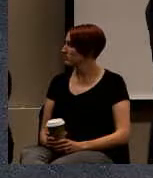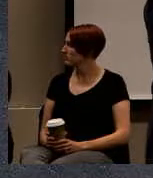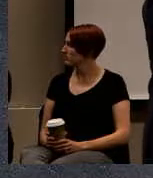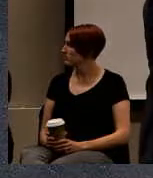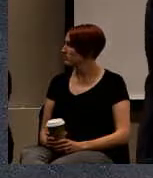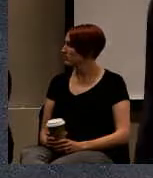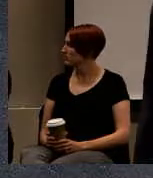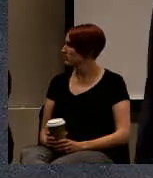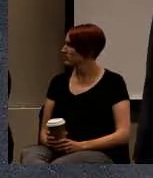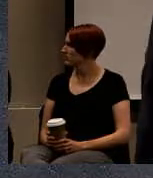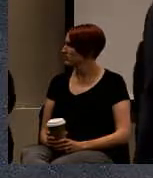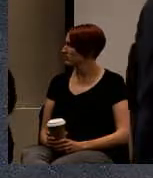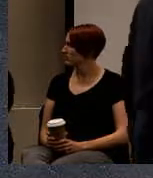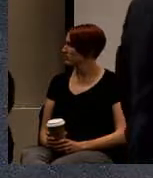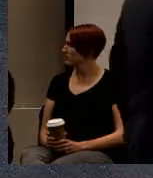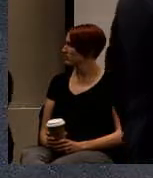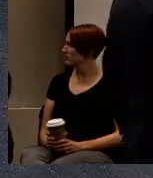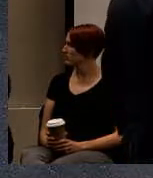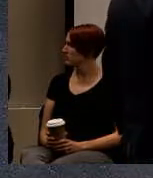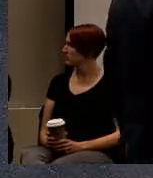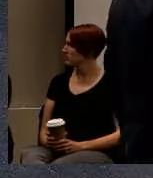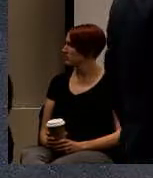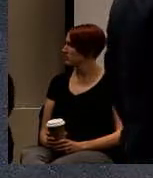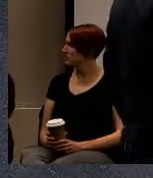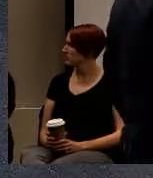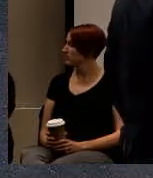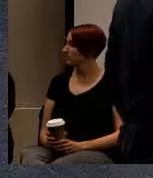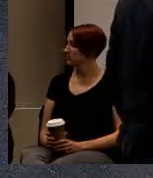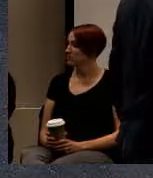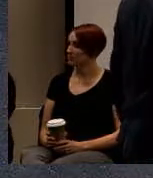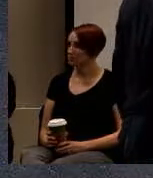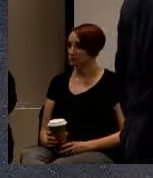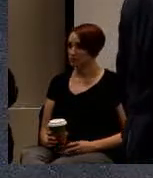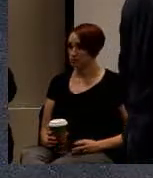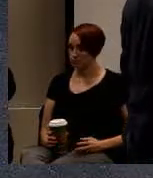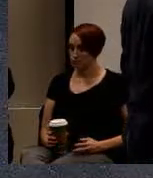that can allow you to continue driving longer. This covers a lot of that, you know, focusing on the